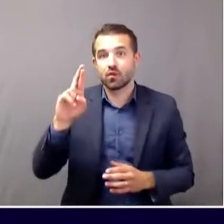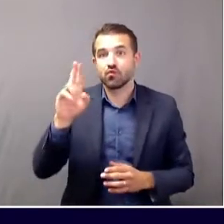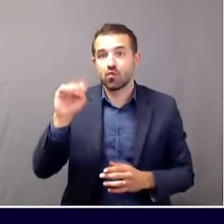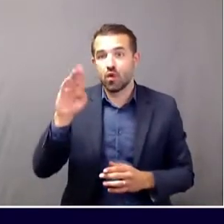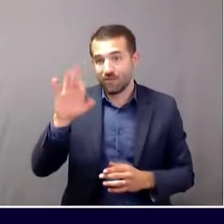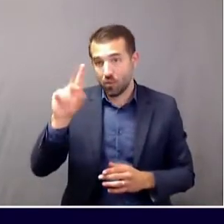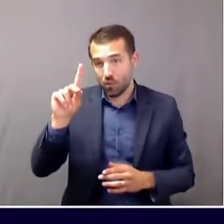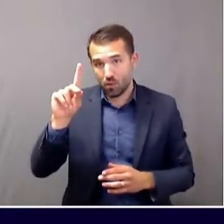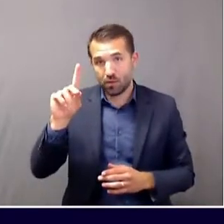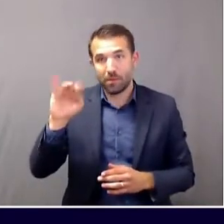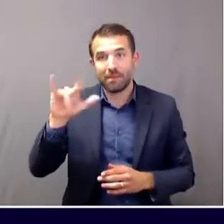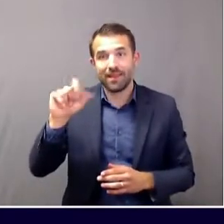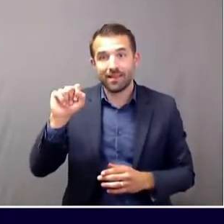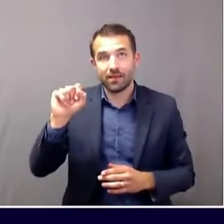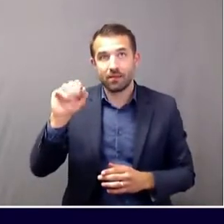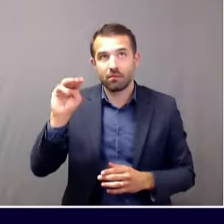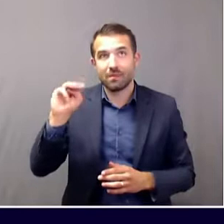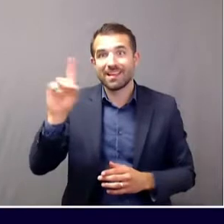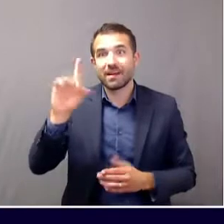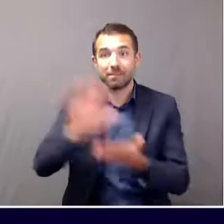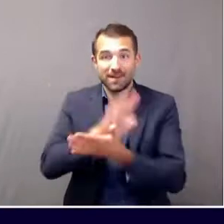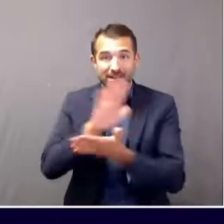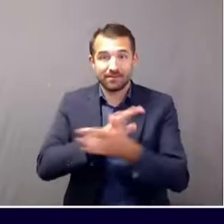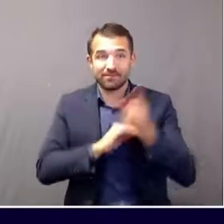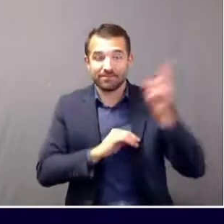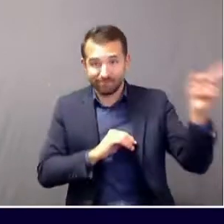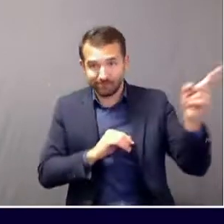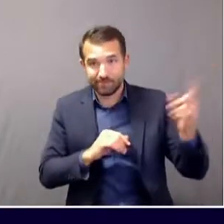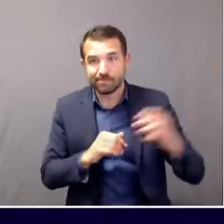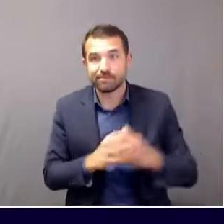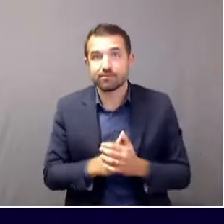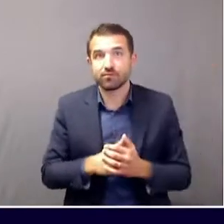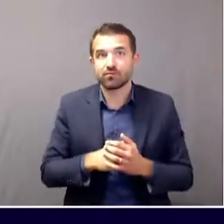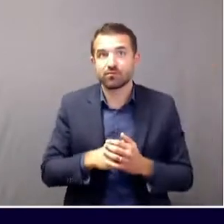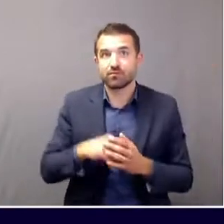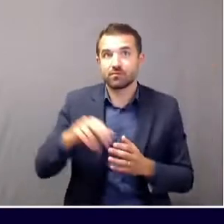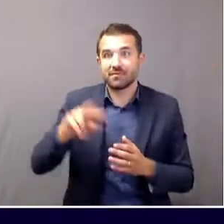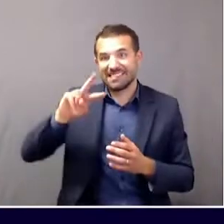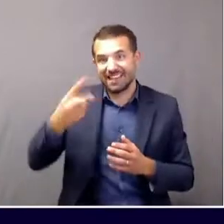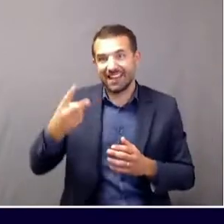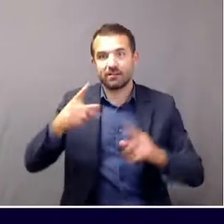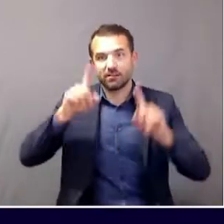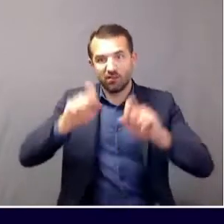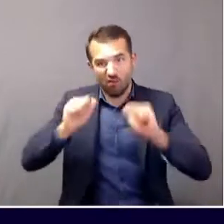second round at universal